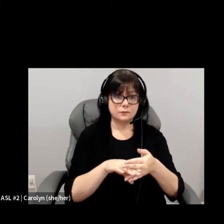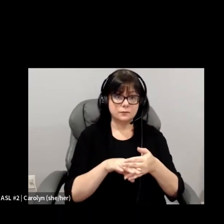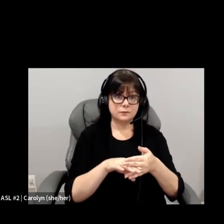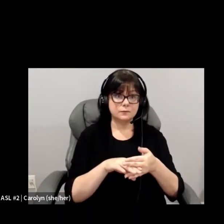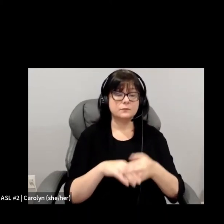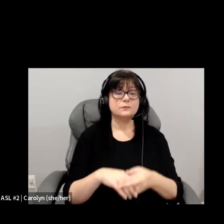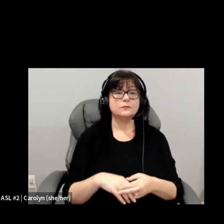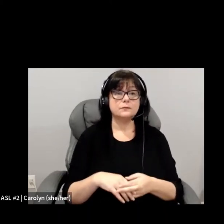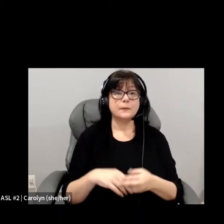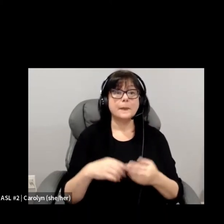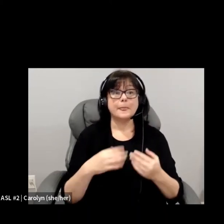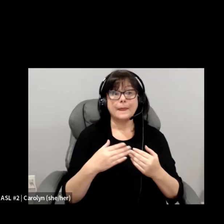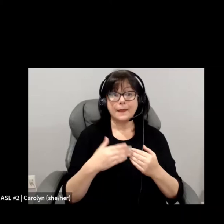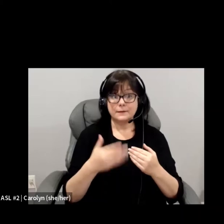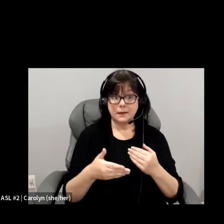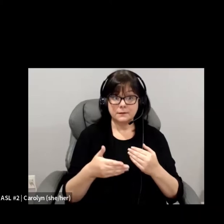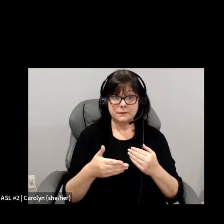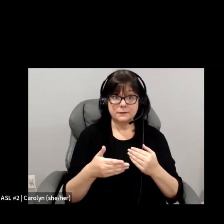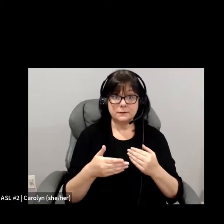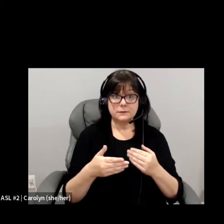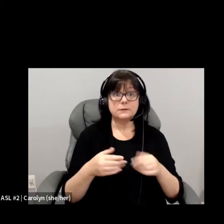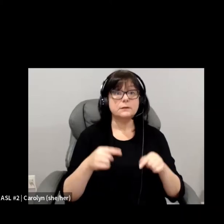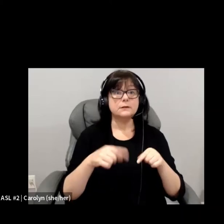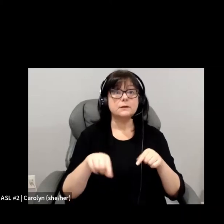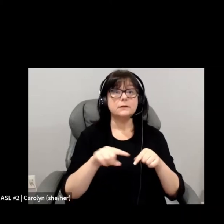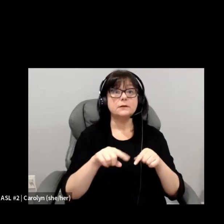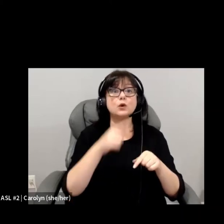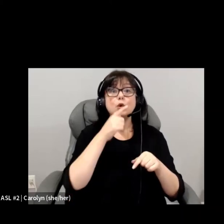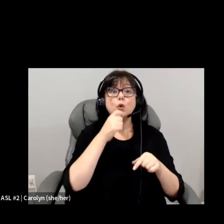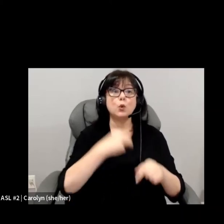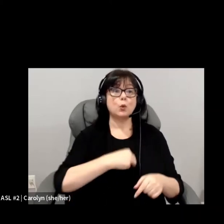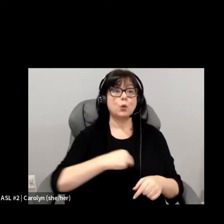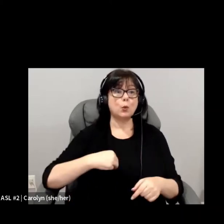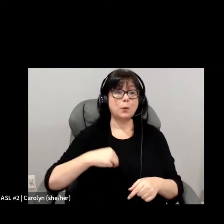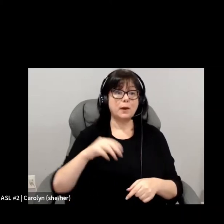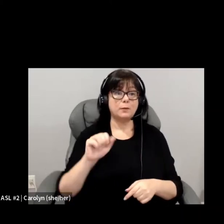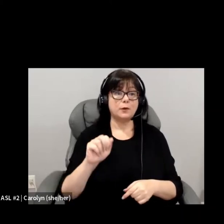NEXT PART OF THE EVENING FOR PERSONS WHO ARE ARCH MEMBERS.